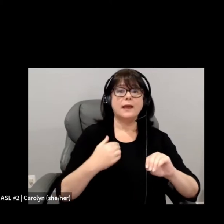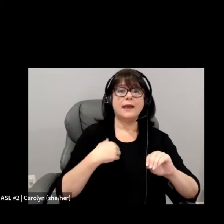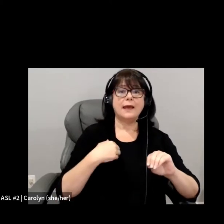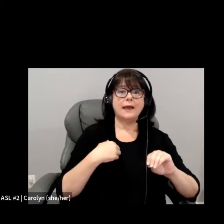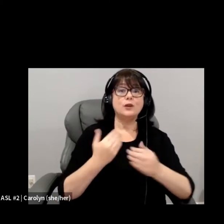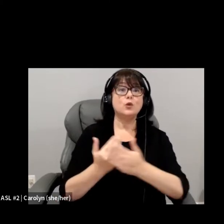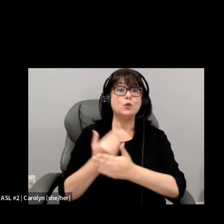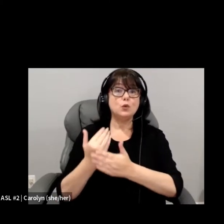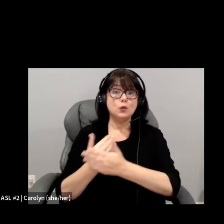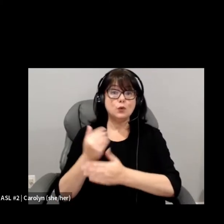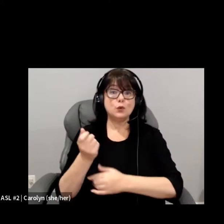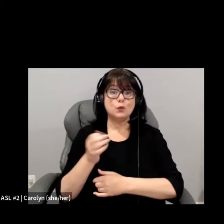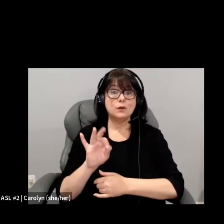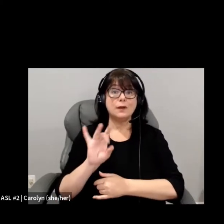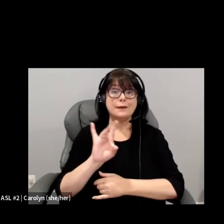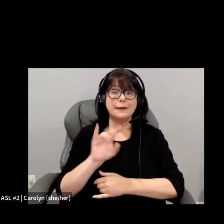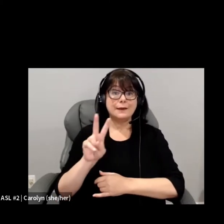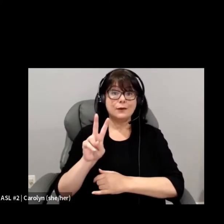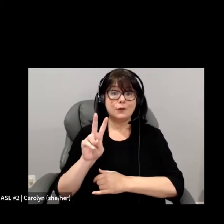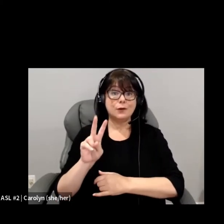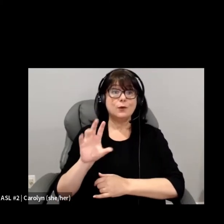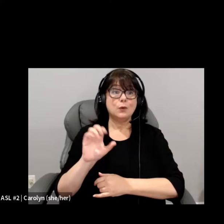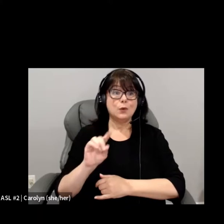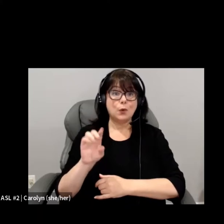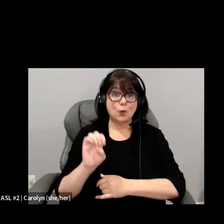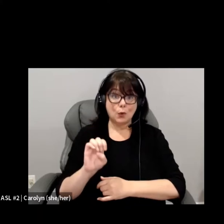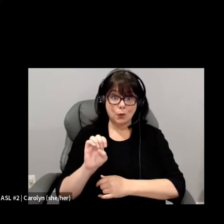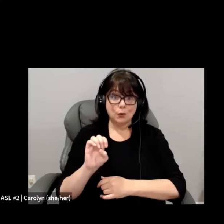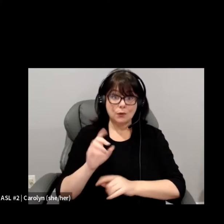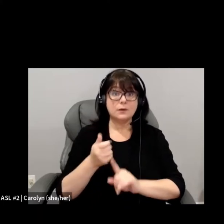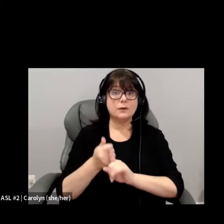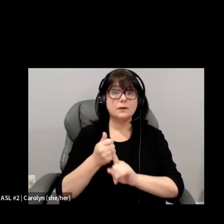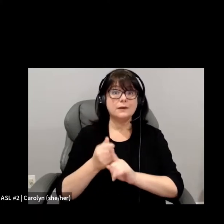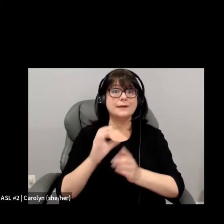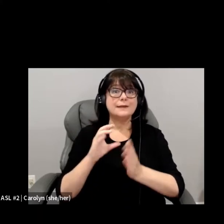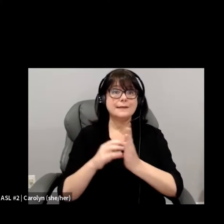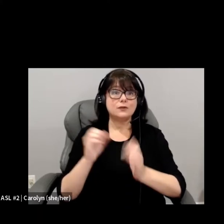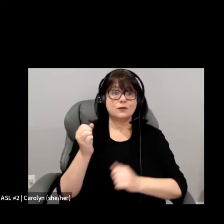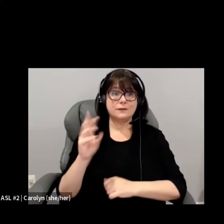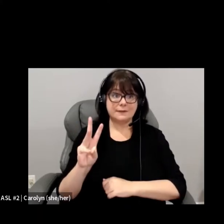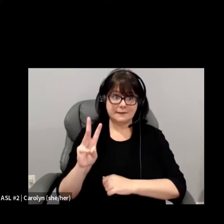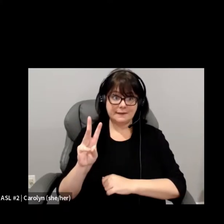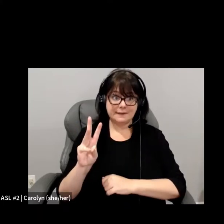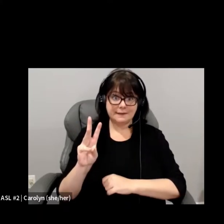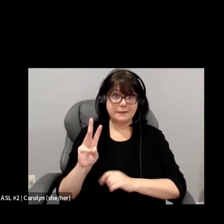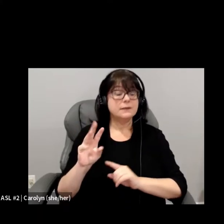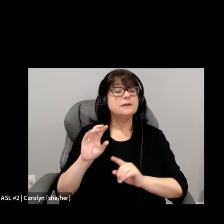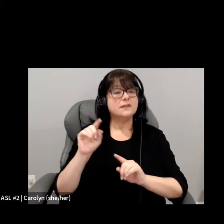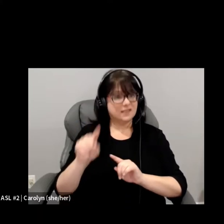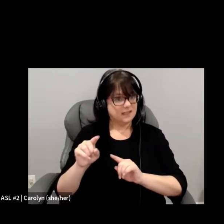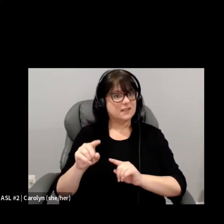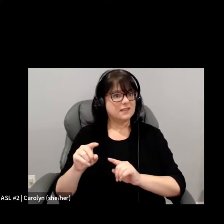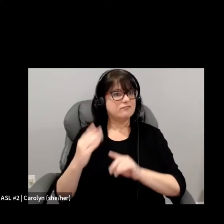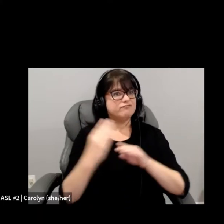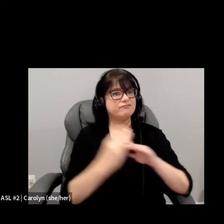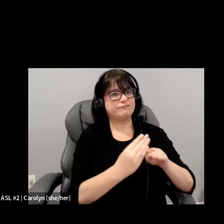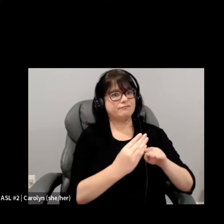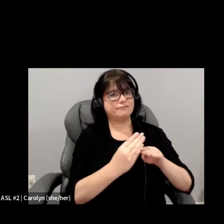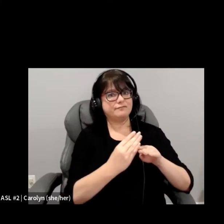NEW 1982 CODE. SECTION 16 HELD IT DID NOT CONSTITUTE DISCRIMINATION.